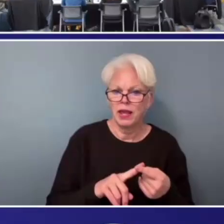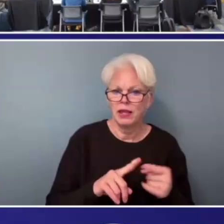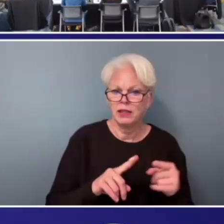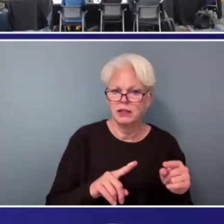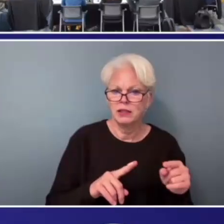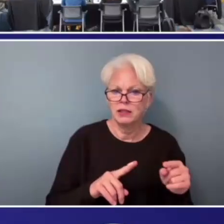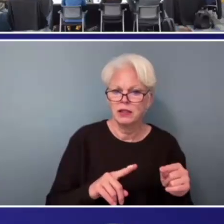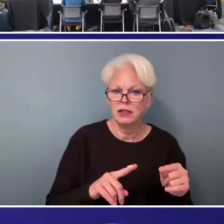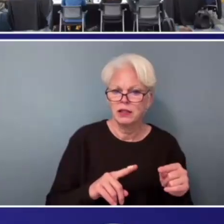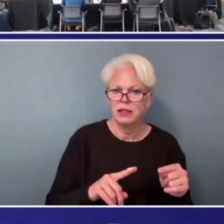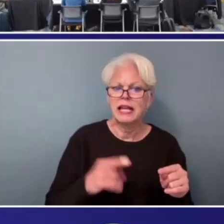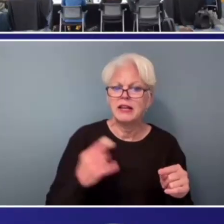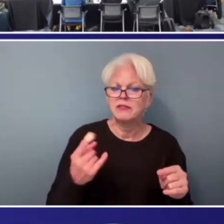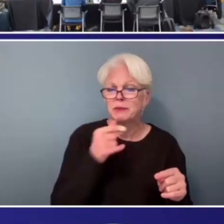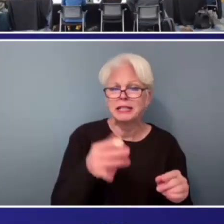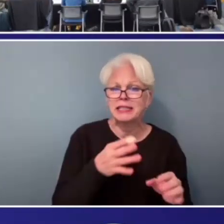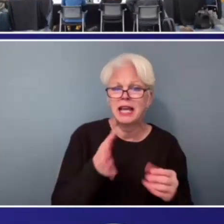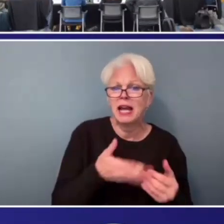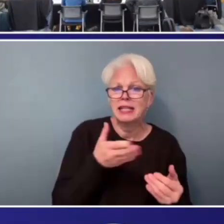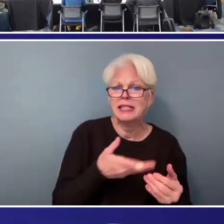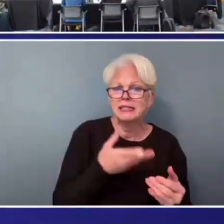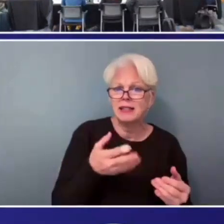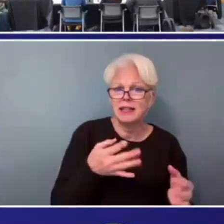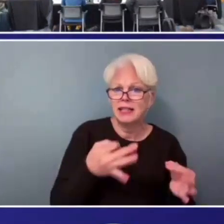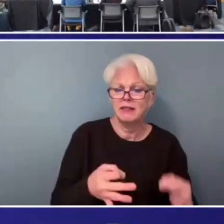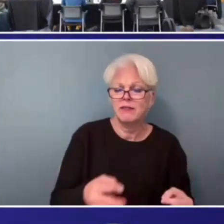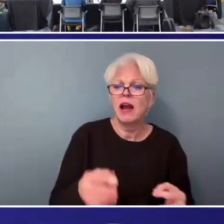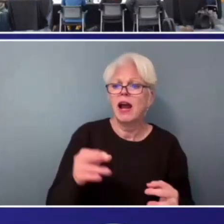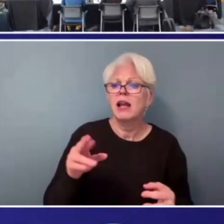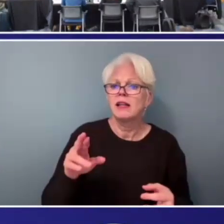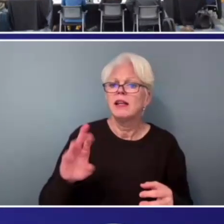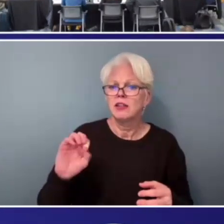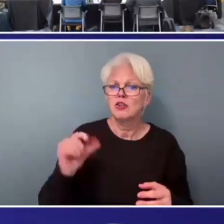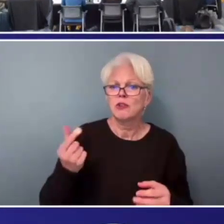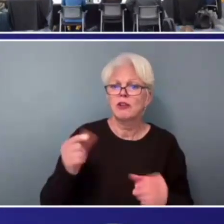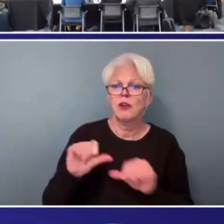defined, that the regulatory agency tends to have to step in to define it.